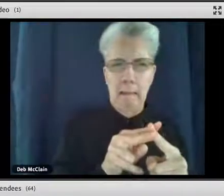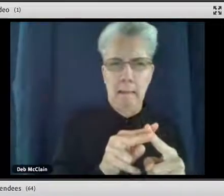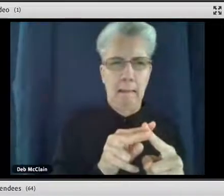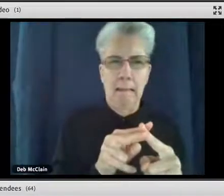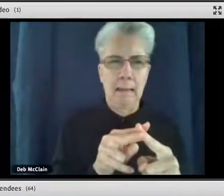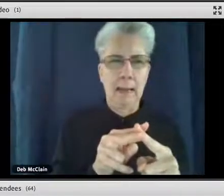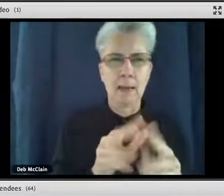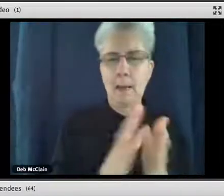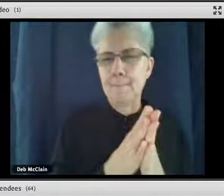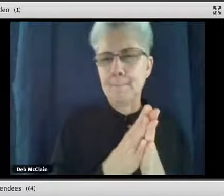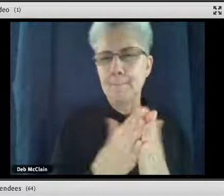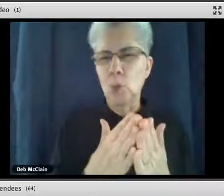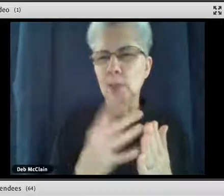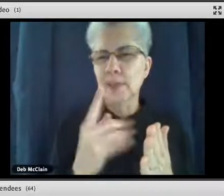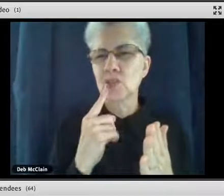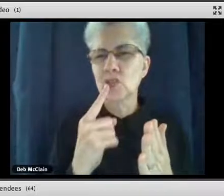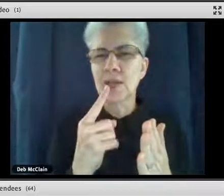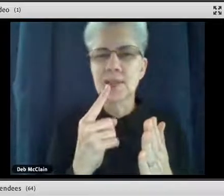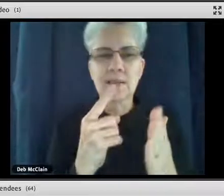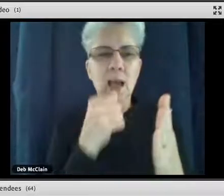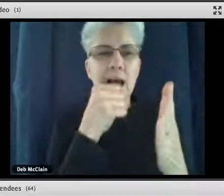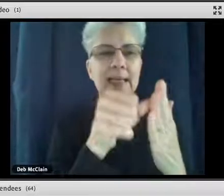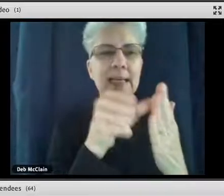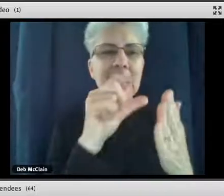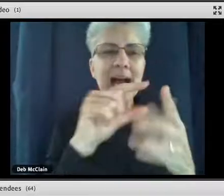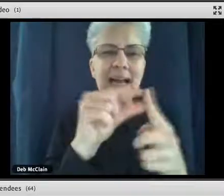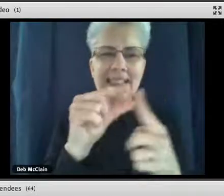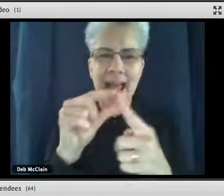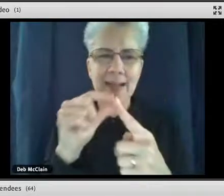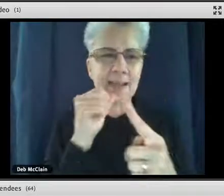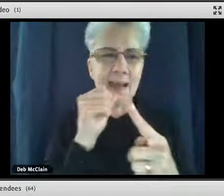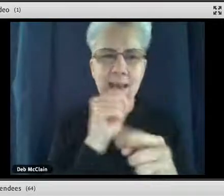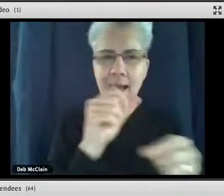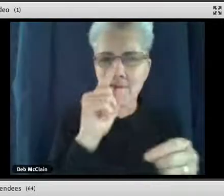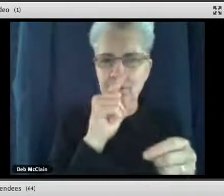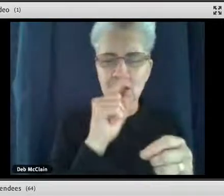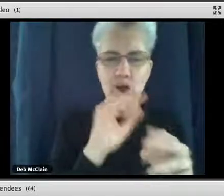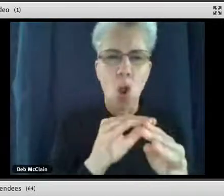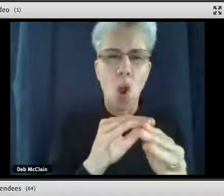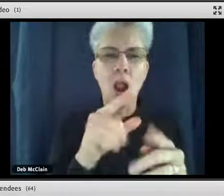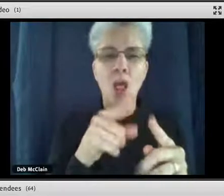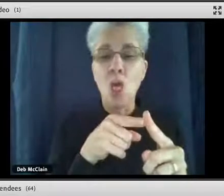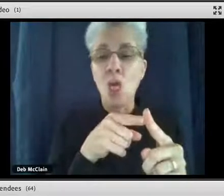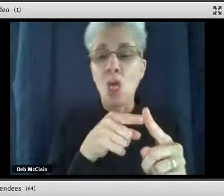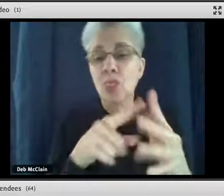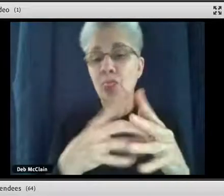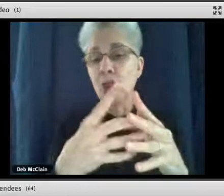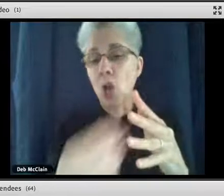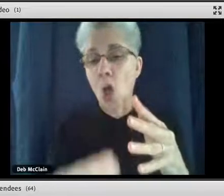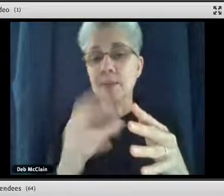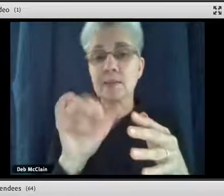that really doesn't apply. Our book, like I said, is just a text, a nonfiction book on the Lost Colony of Roanoke.